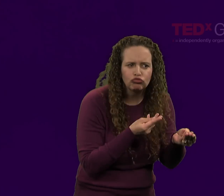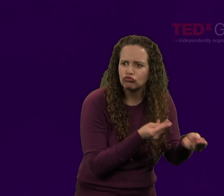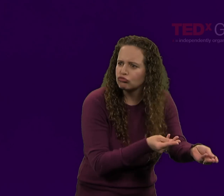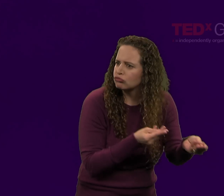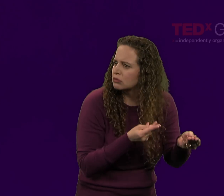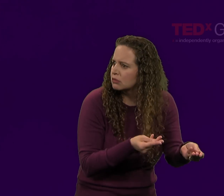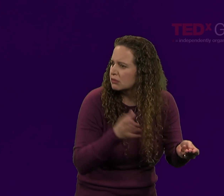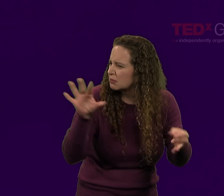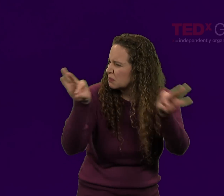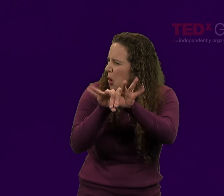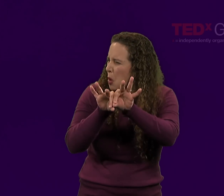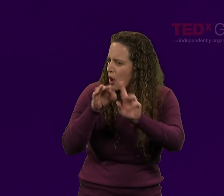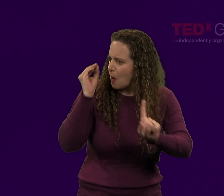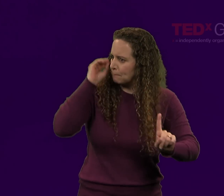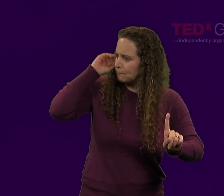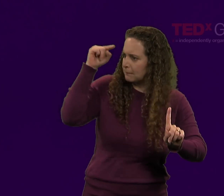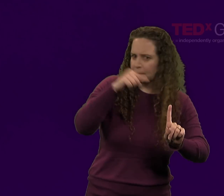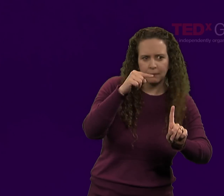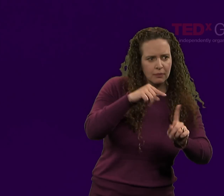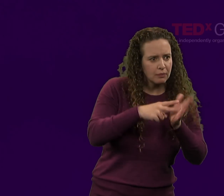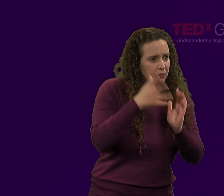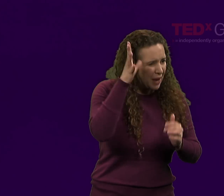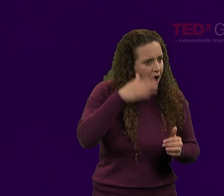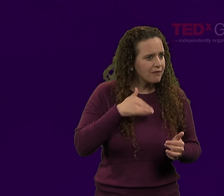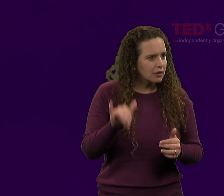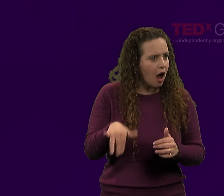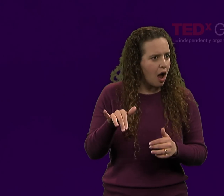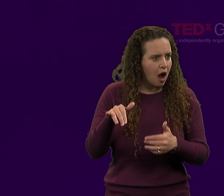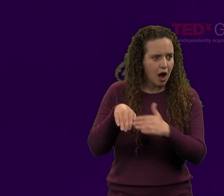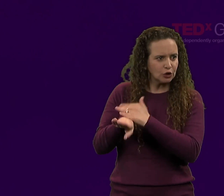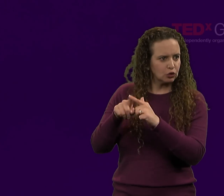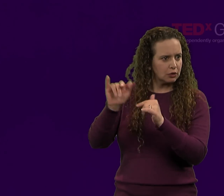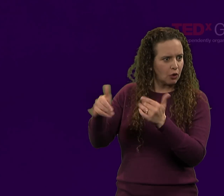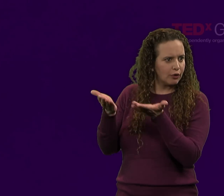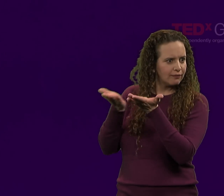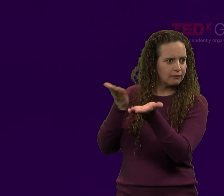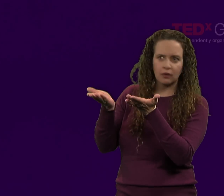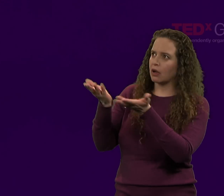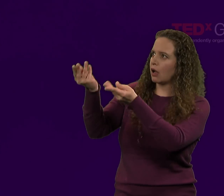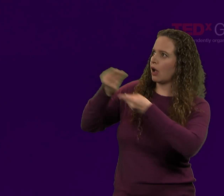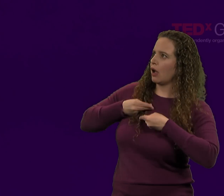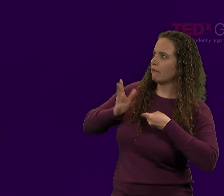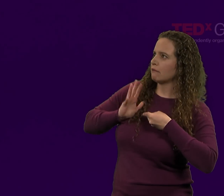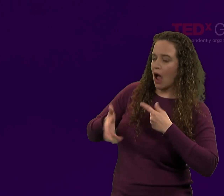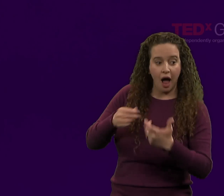Everything would come to them in their home environment and they could access services and information helping their child